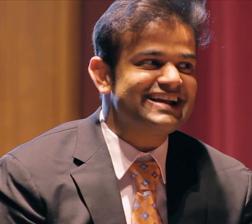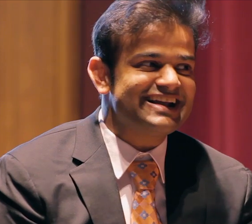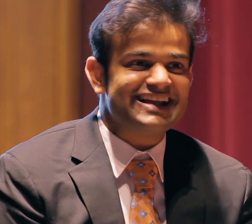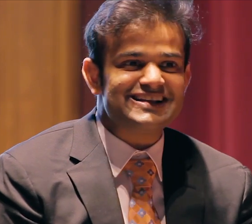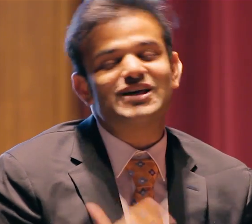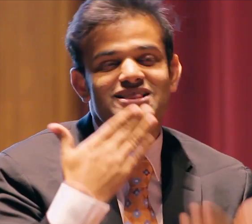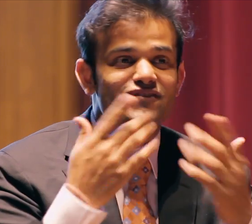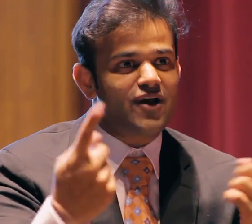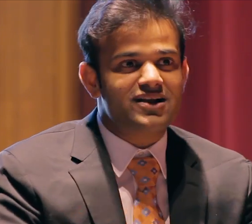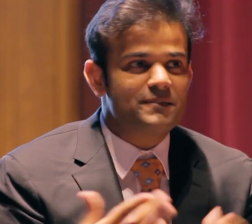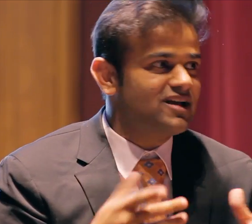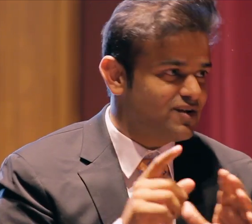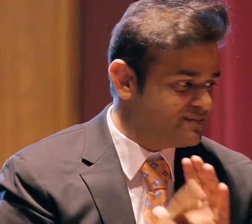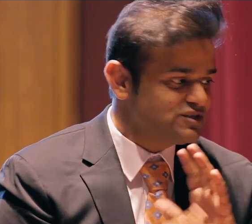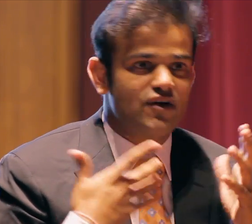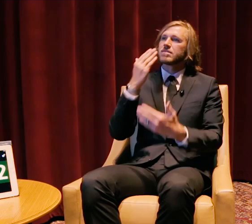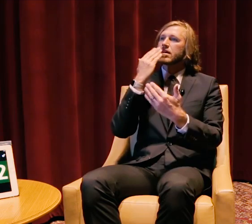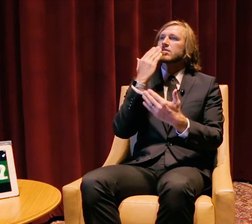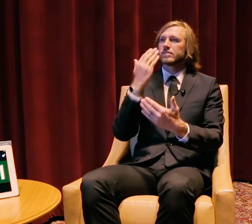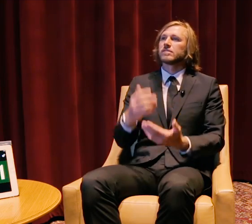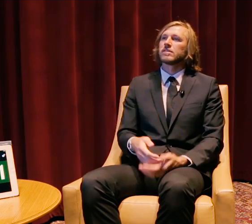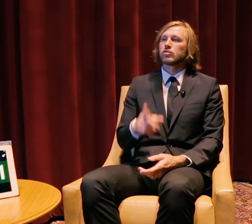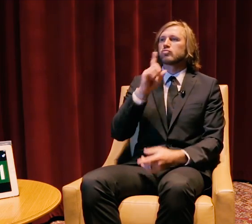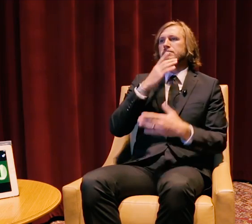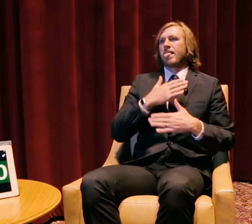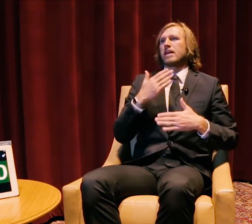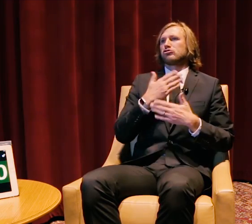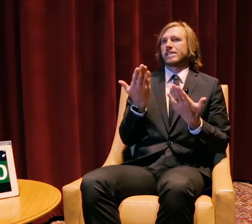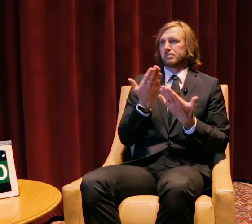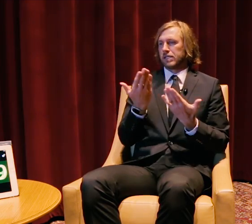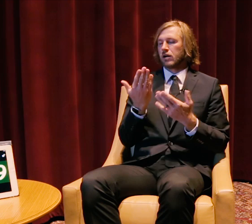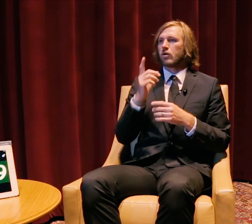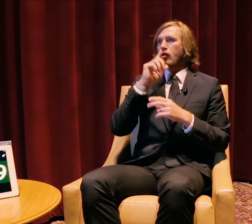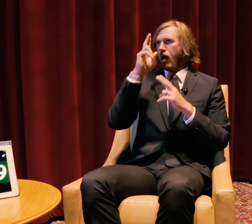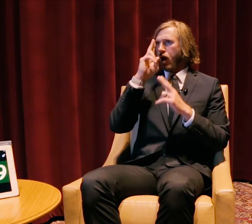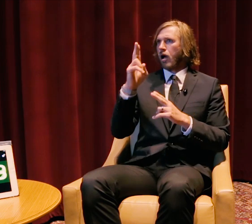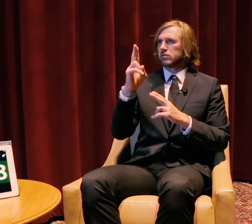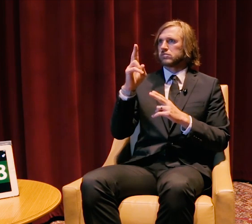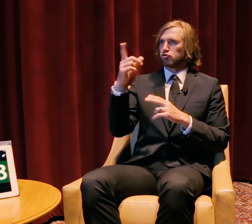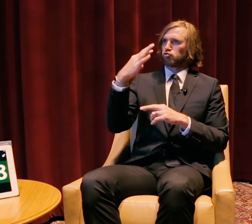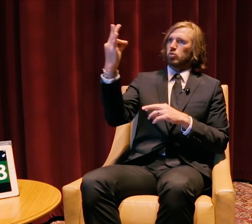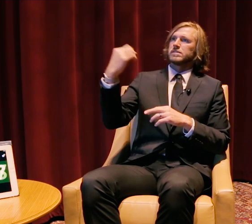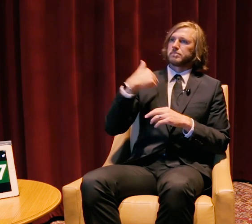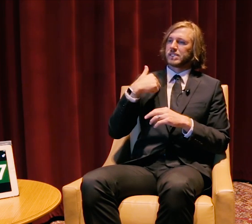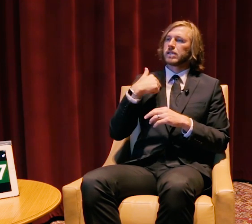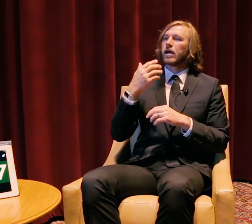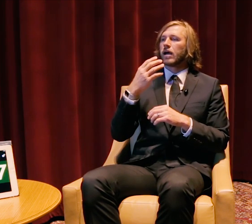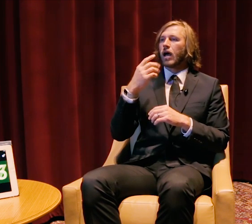Great! So thank you for-- Well, thank you, thank you, it's a real pleasure being here, really honored to have been chosen, and I hope